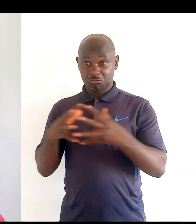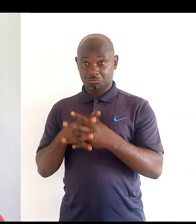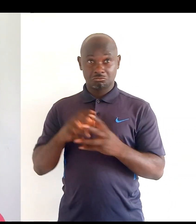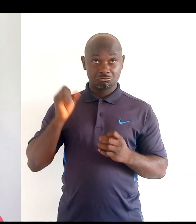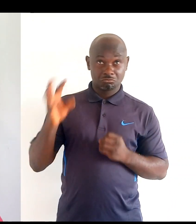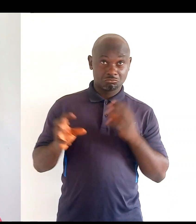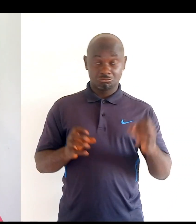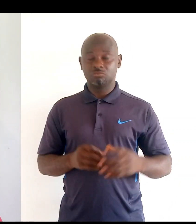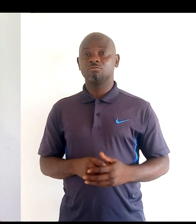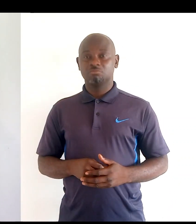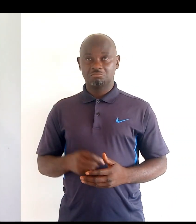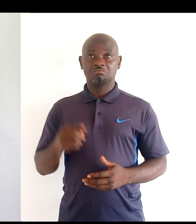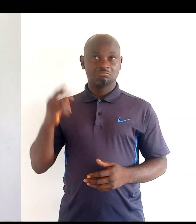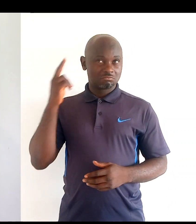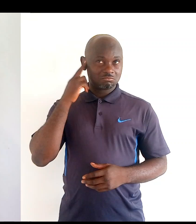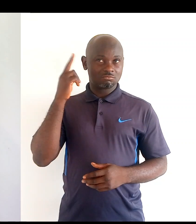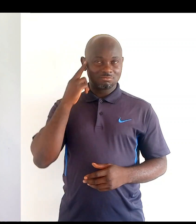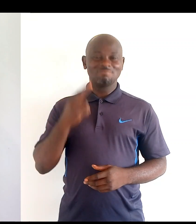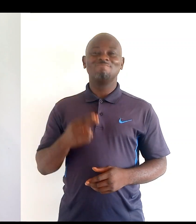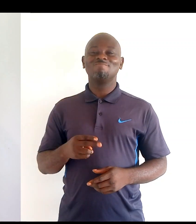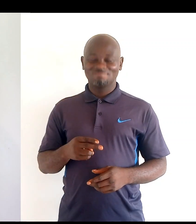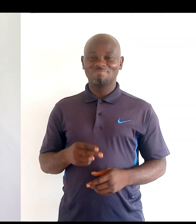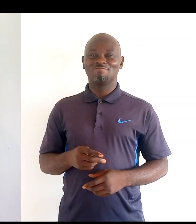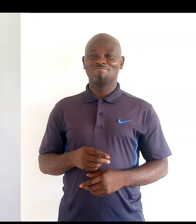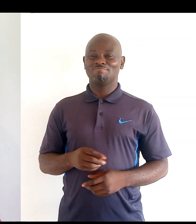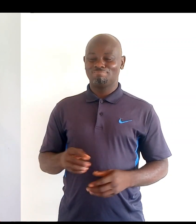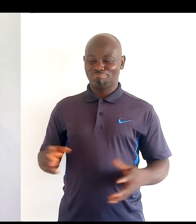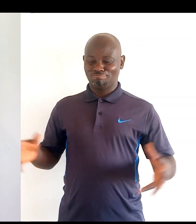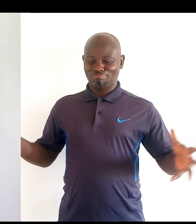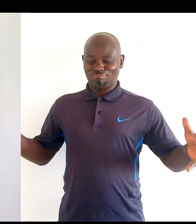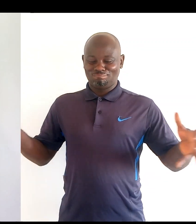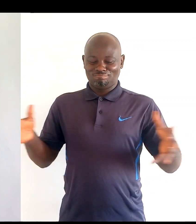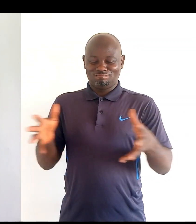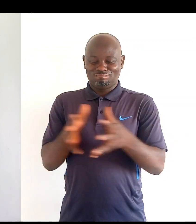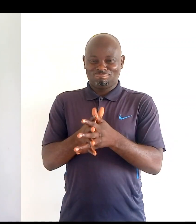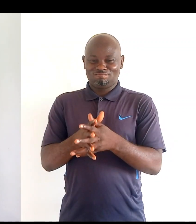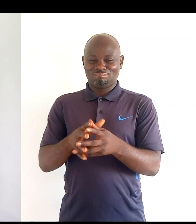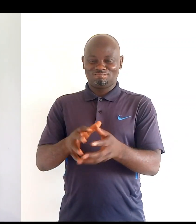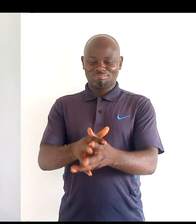The very first disadvantage I want to talk about is the impact on the sign language used